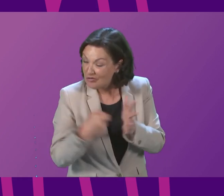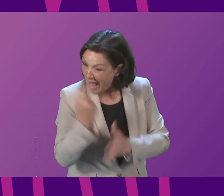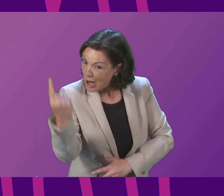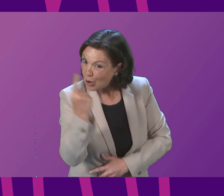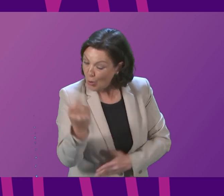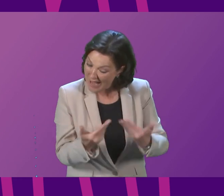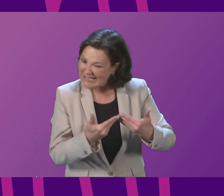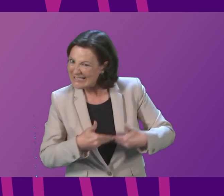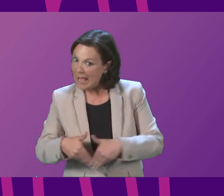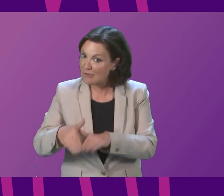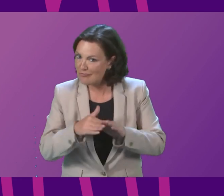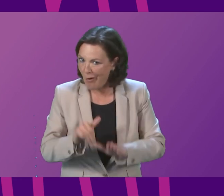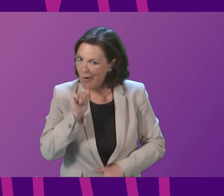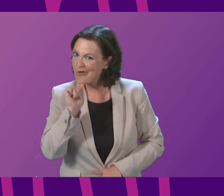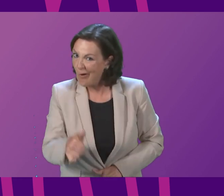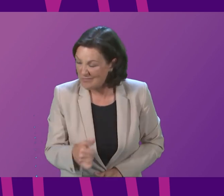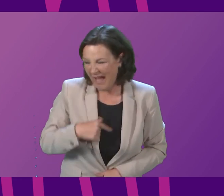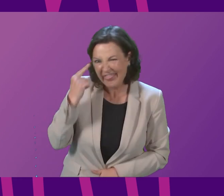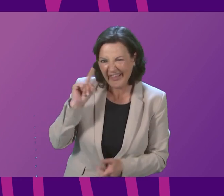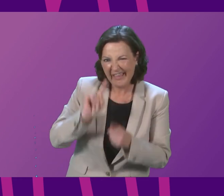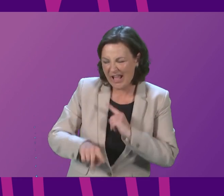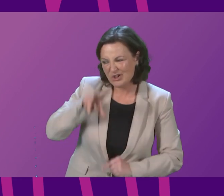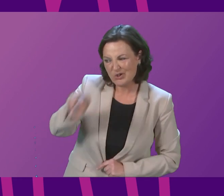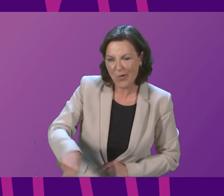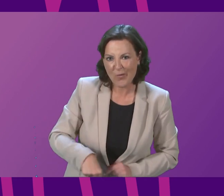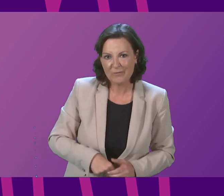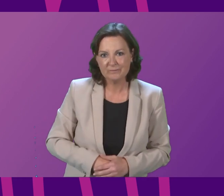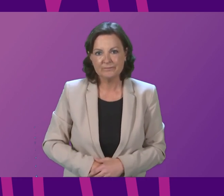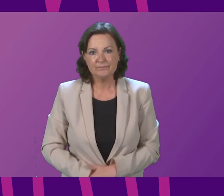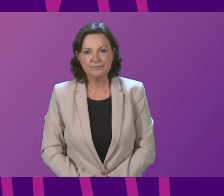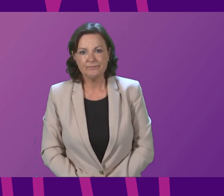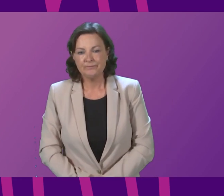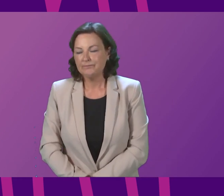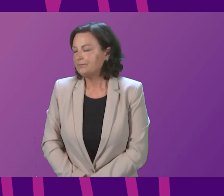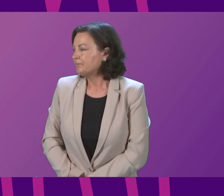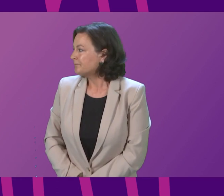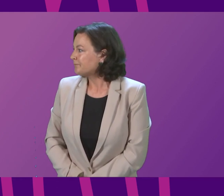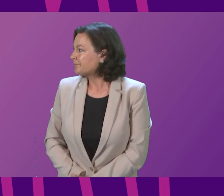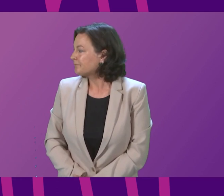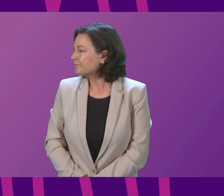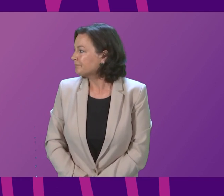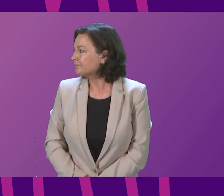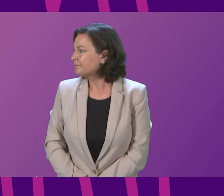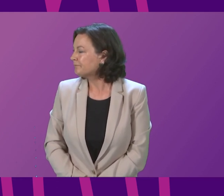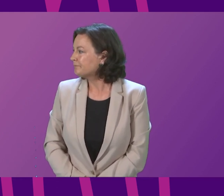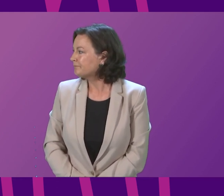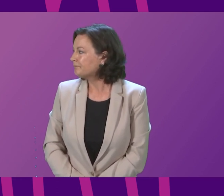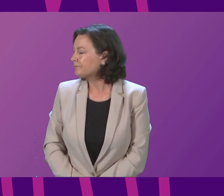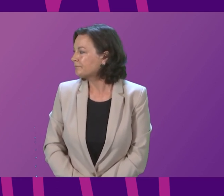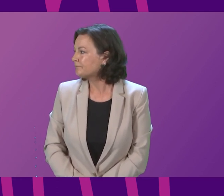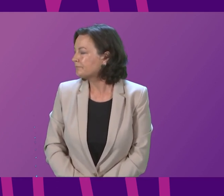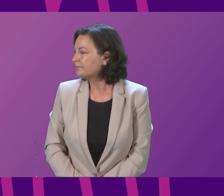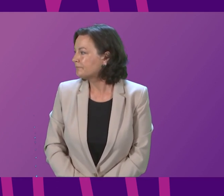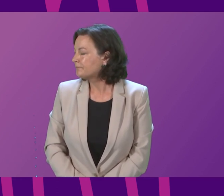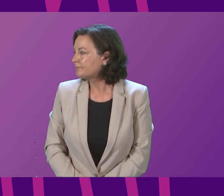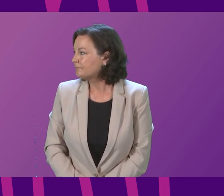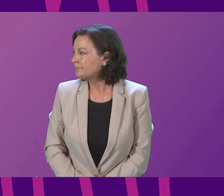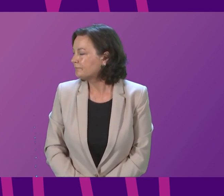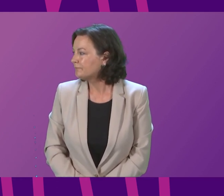I think that the glaring answer to that is no.